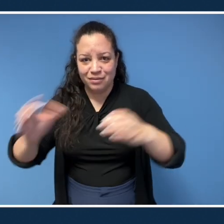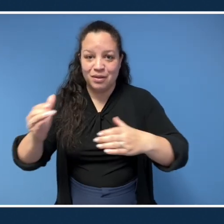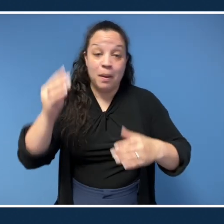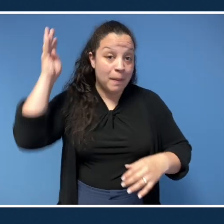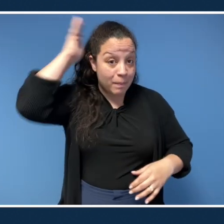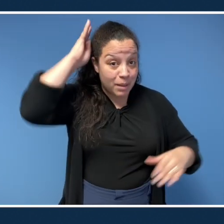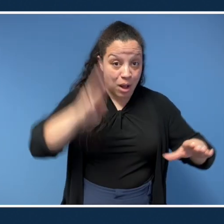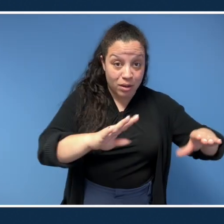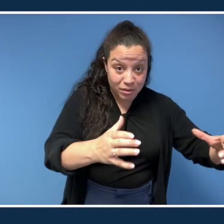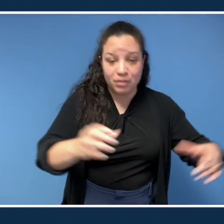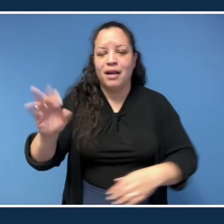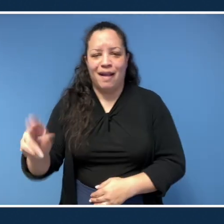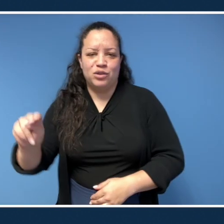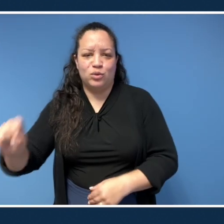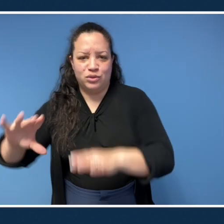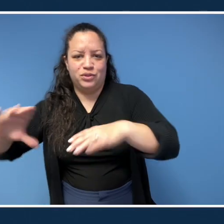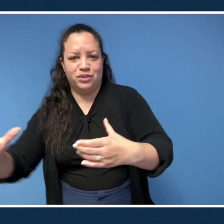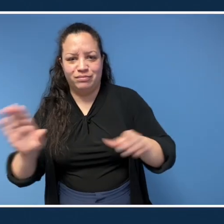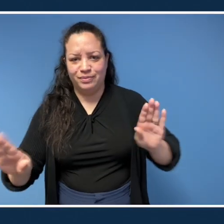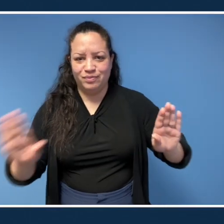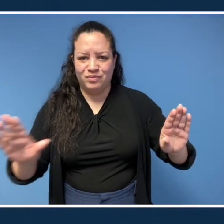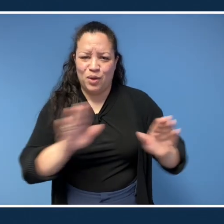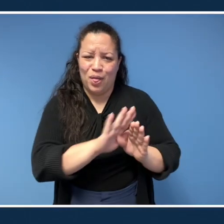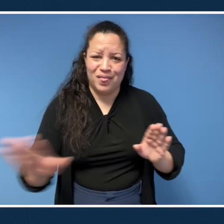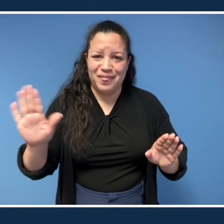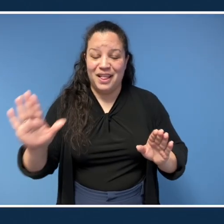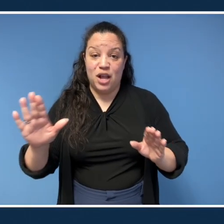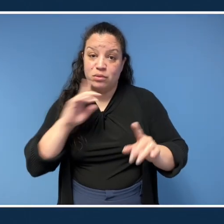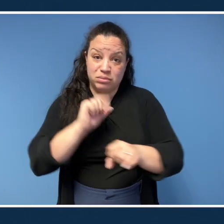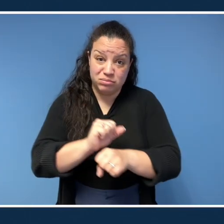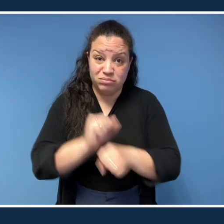disproportionately marginalized experiences they face. Shawn,